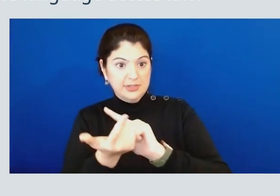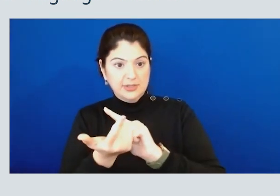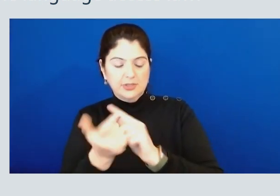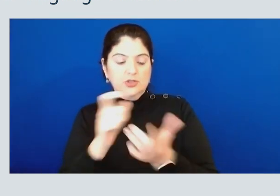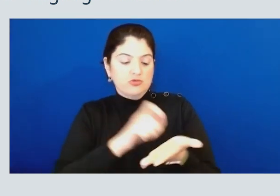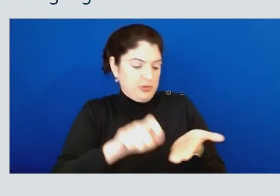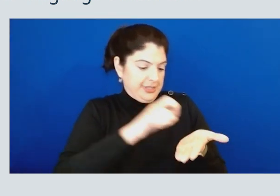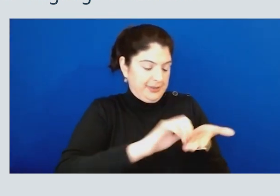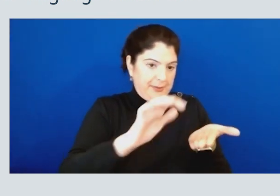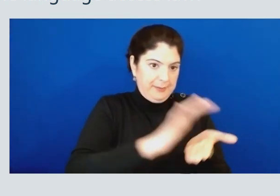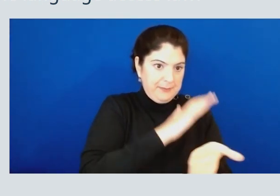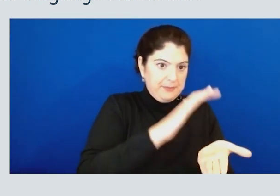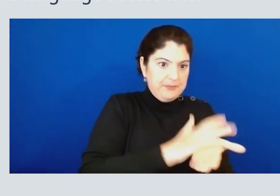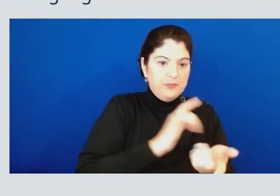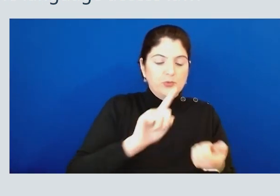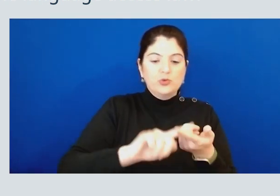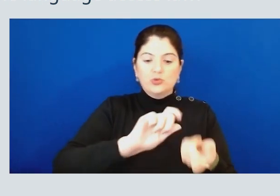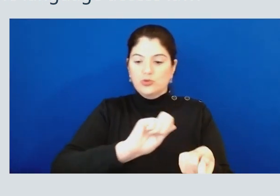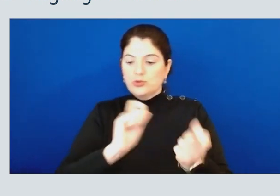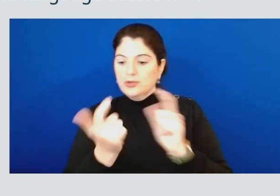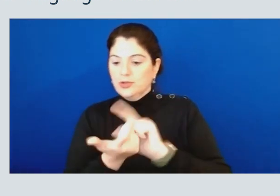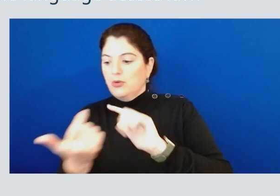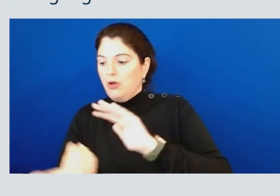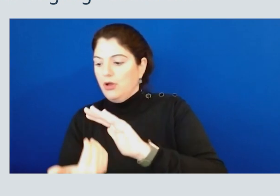from one language into another, creating another document.